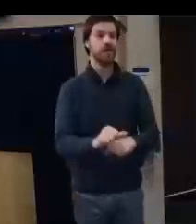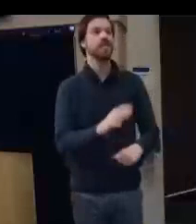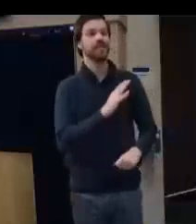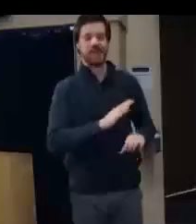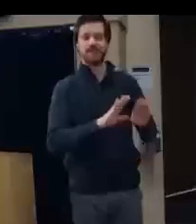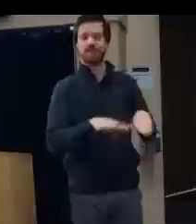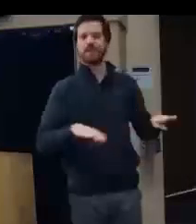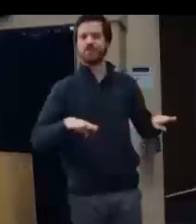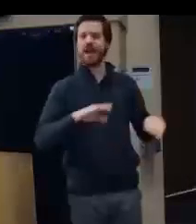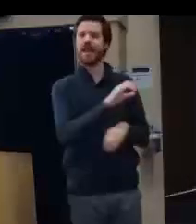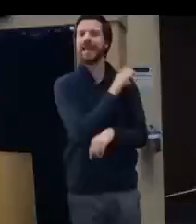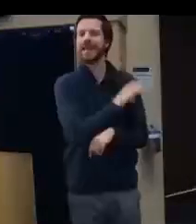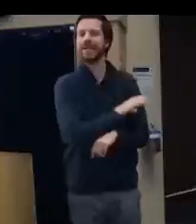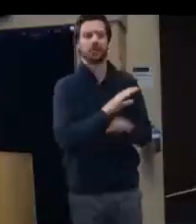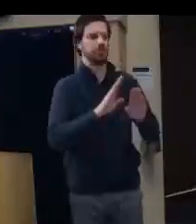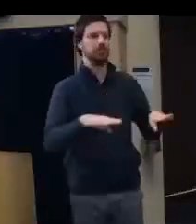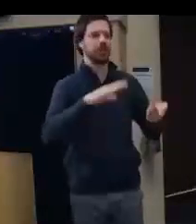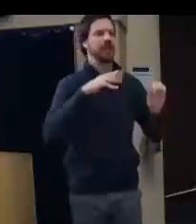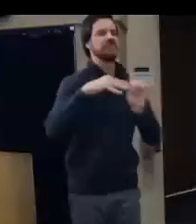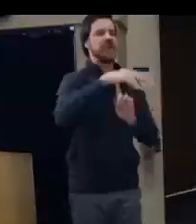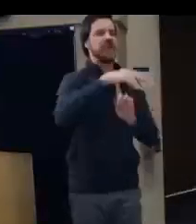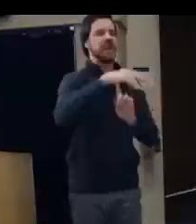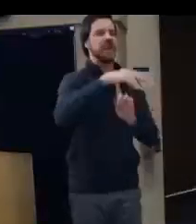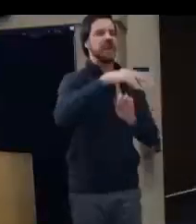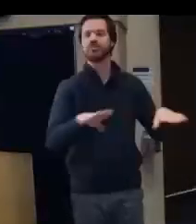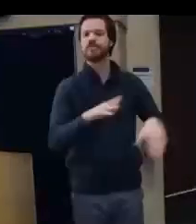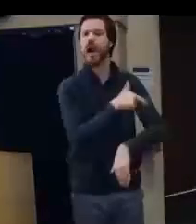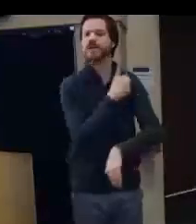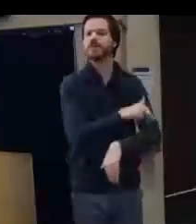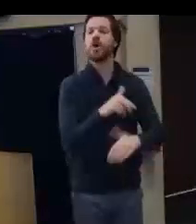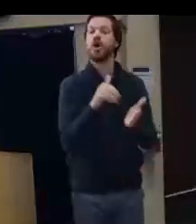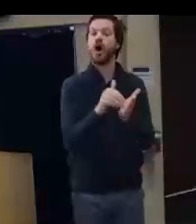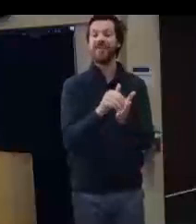Pediatric clinicians the Pediatric environment Children's Hospitals often are friendlier than